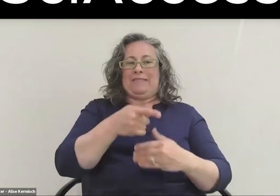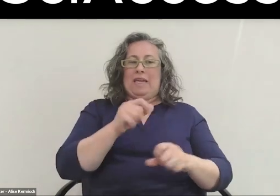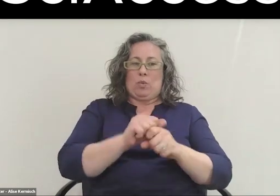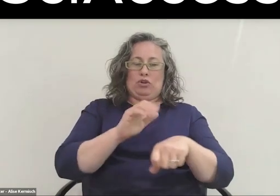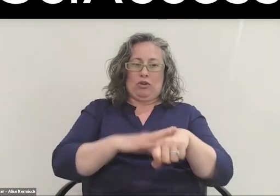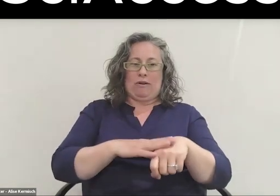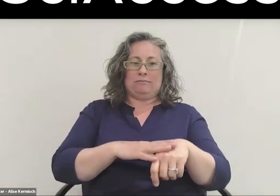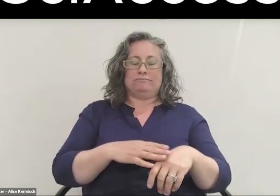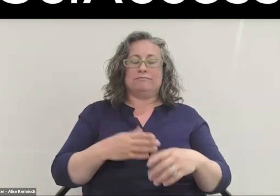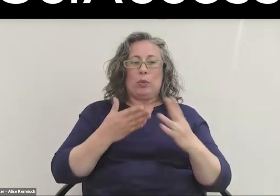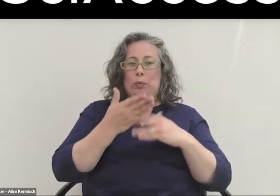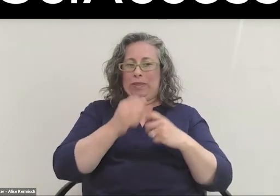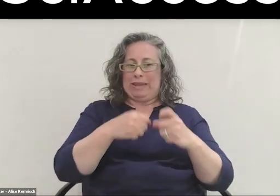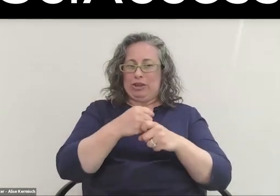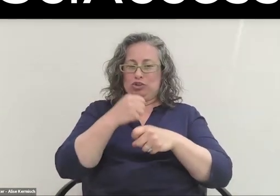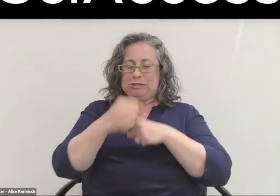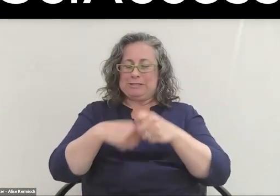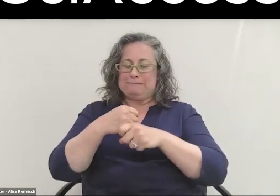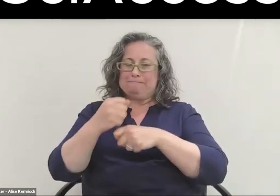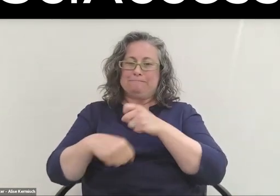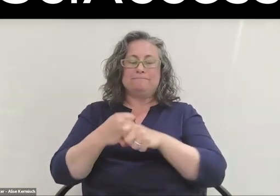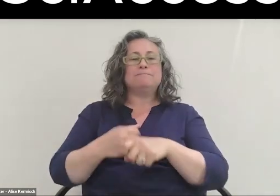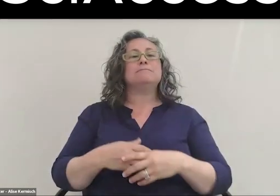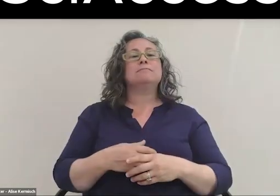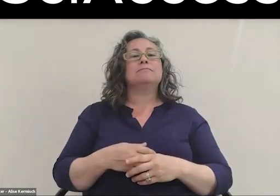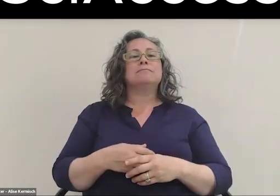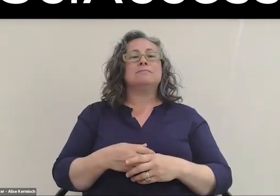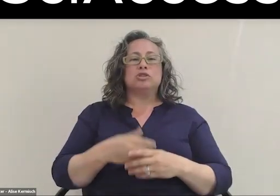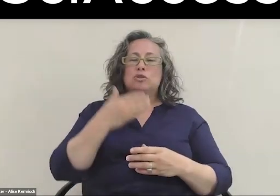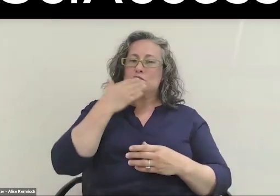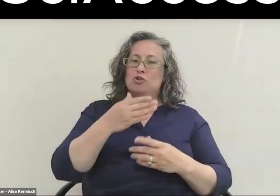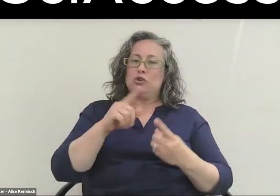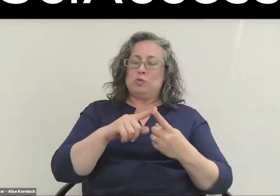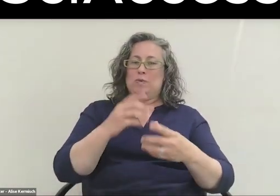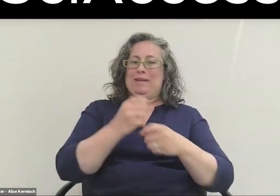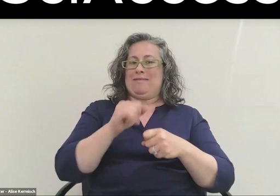It's really good for me to get this kind of response from students.